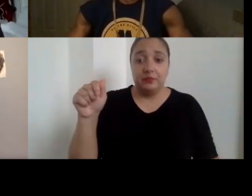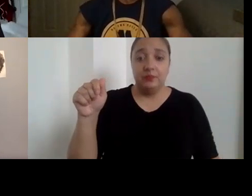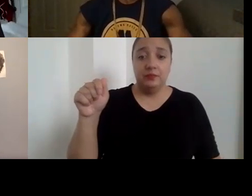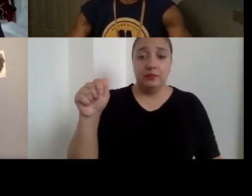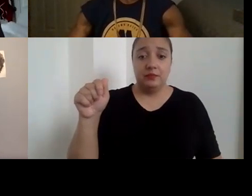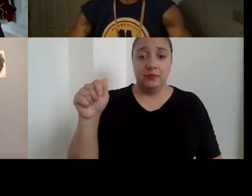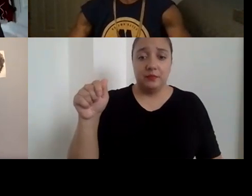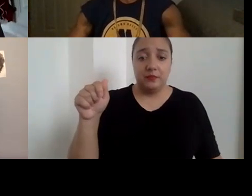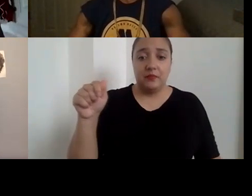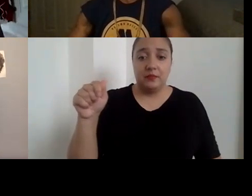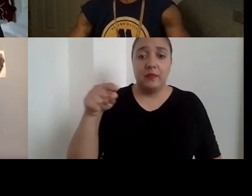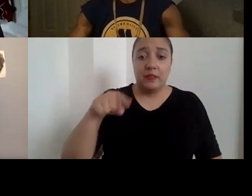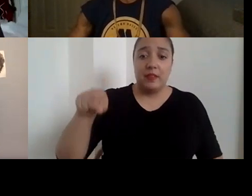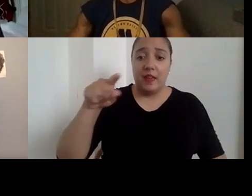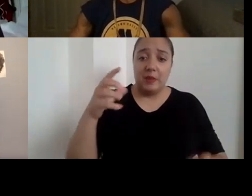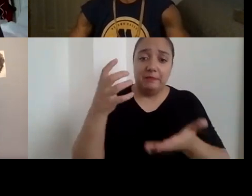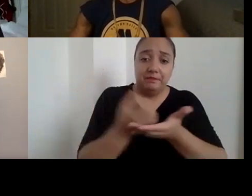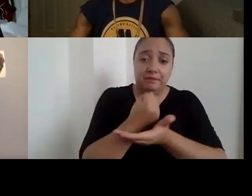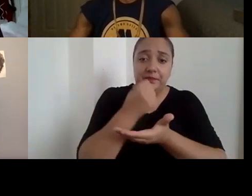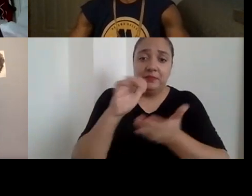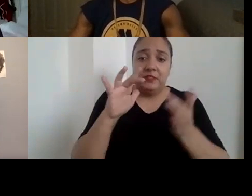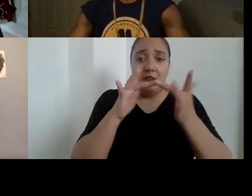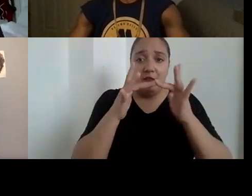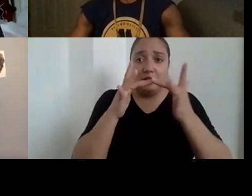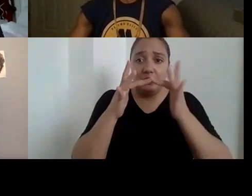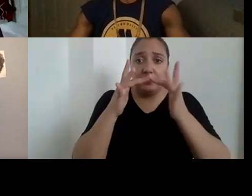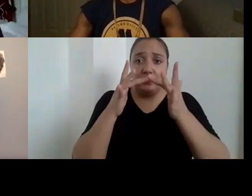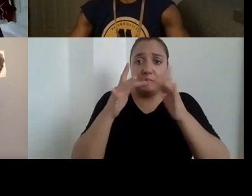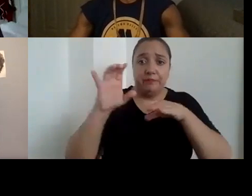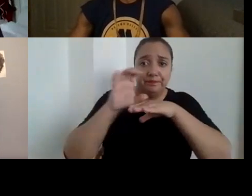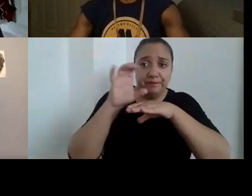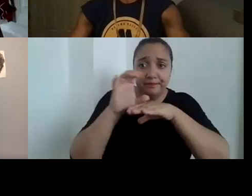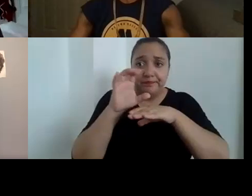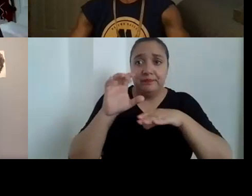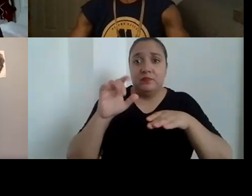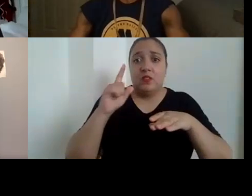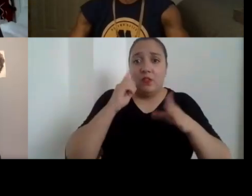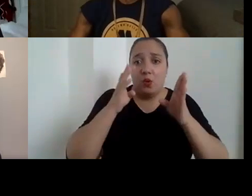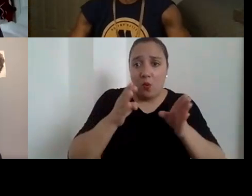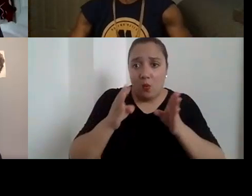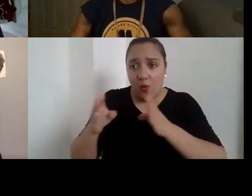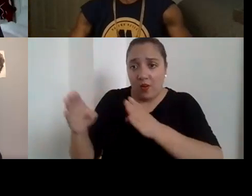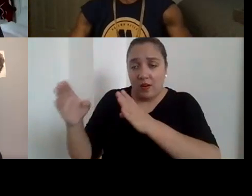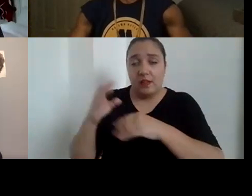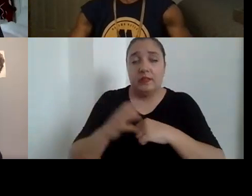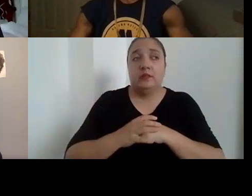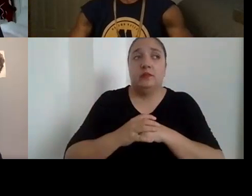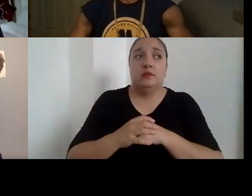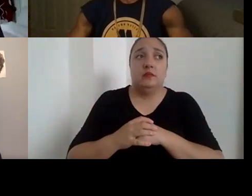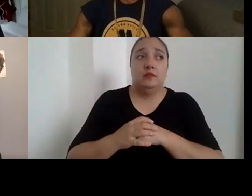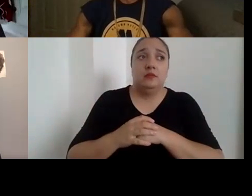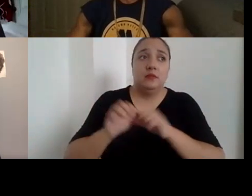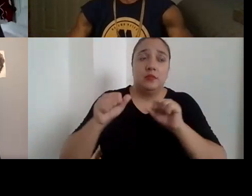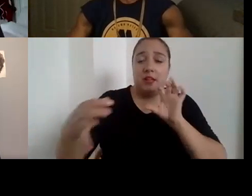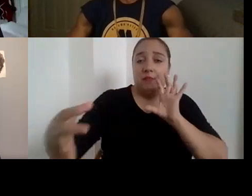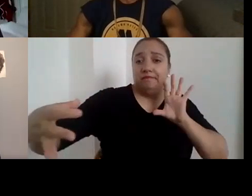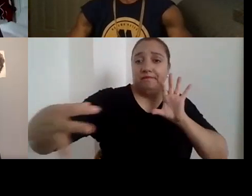to organize and be together long before this whole thing